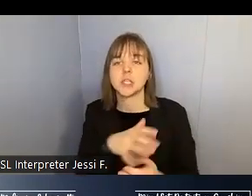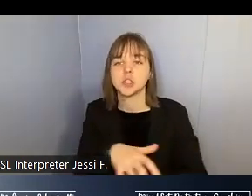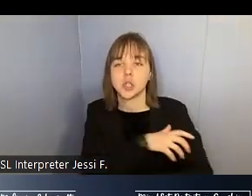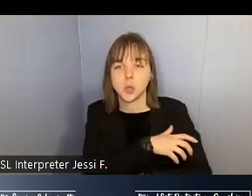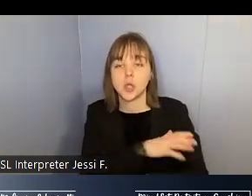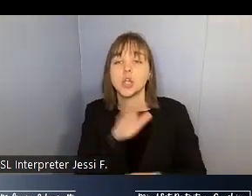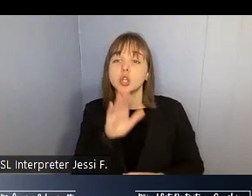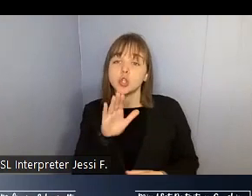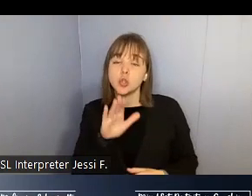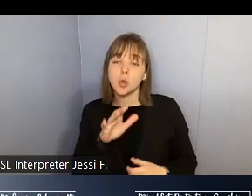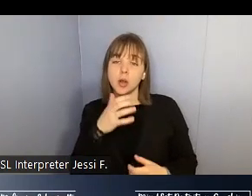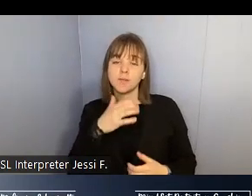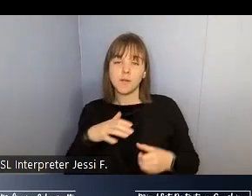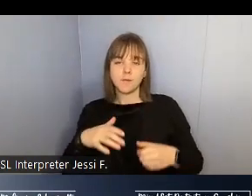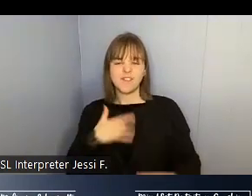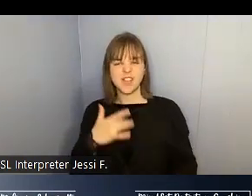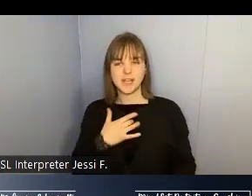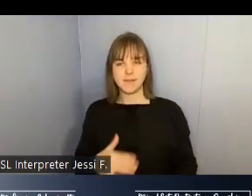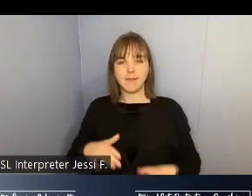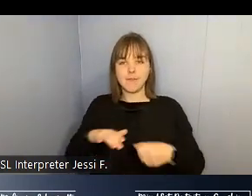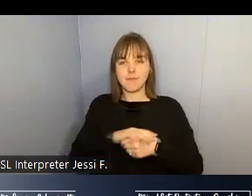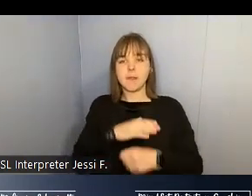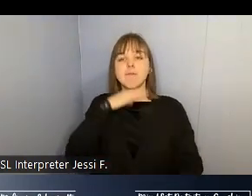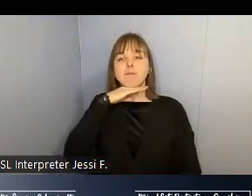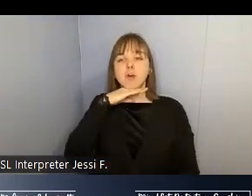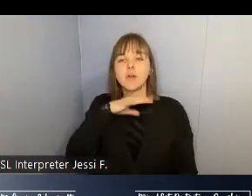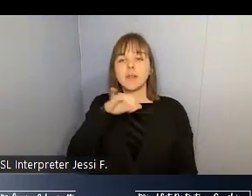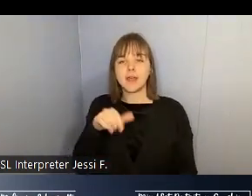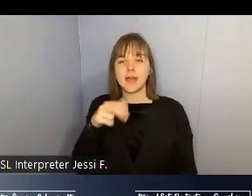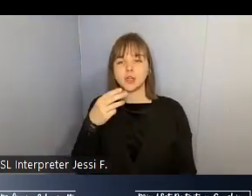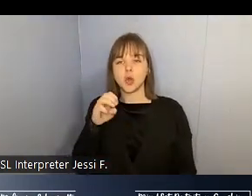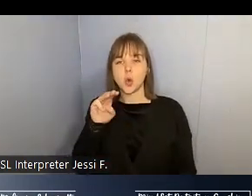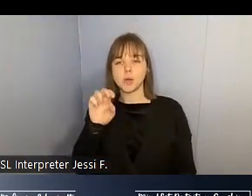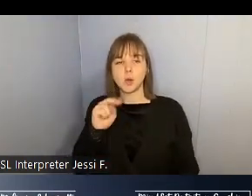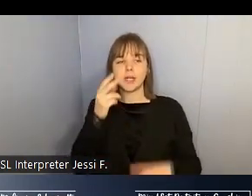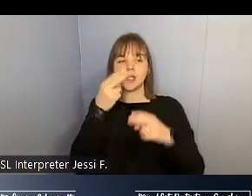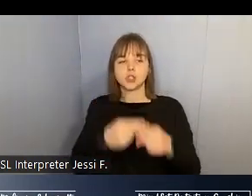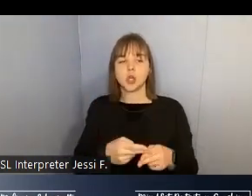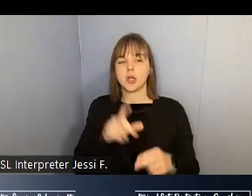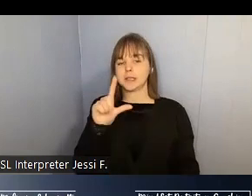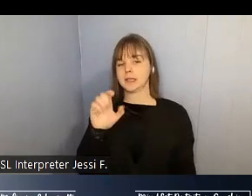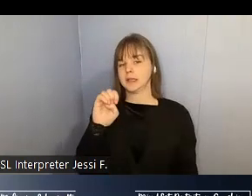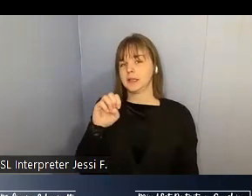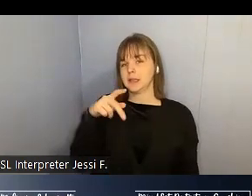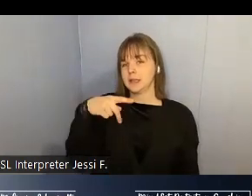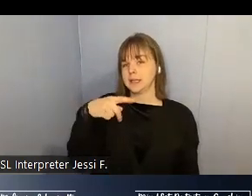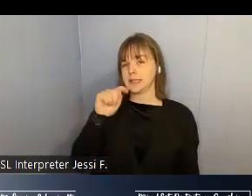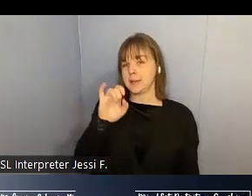hormones-- the fullness hormone, leptin, it starts to increase. And the hunger hormone, ghrelin--